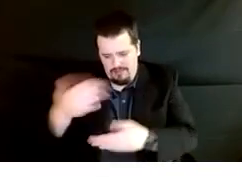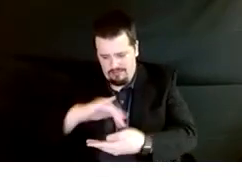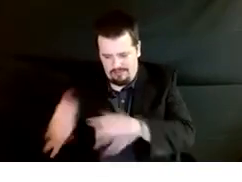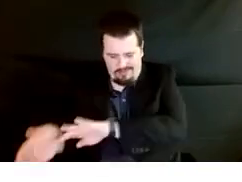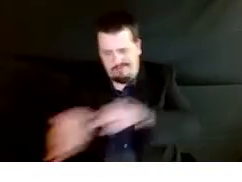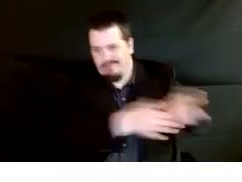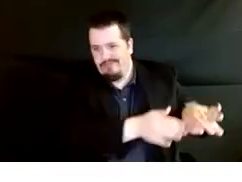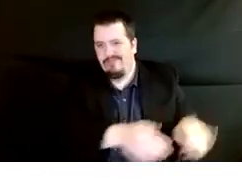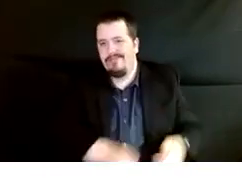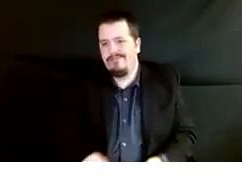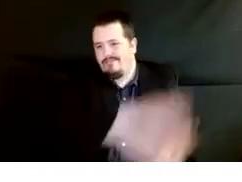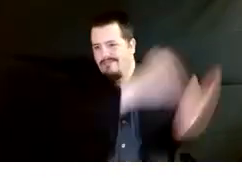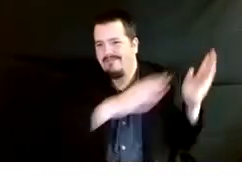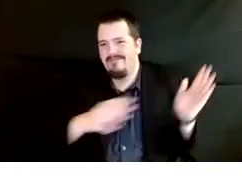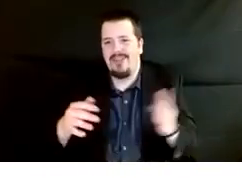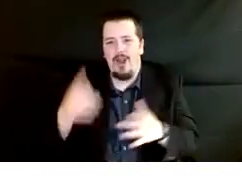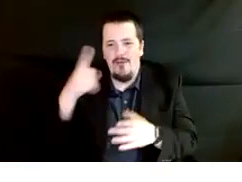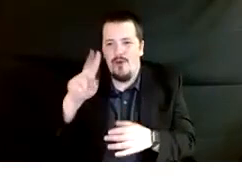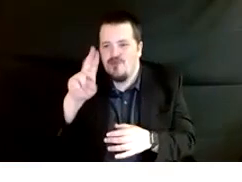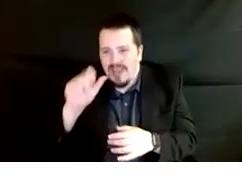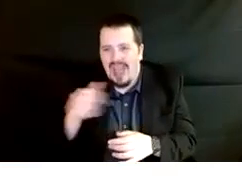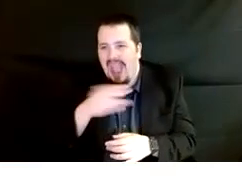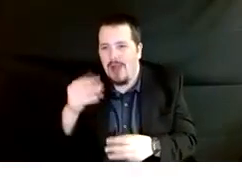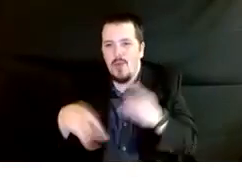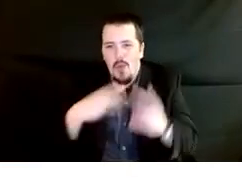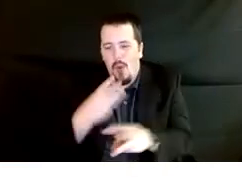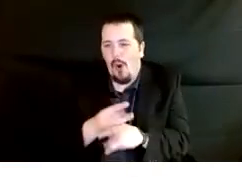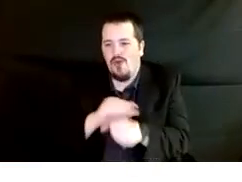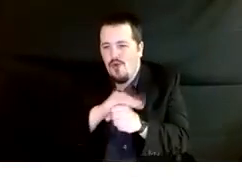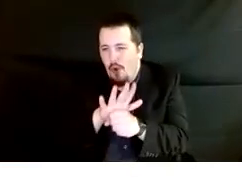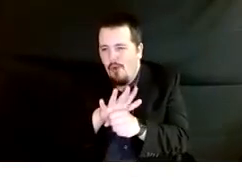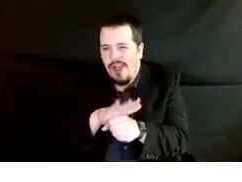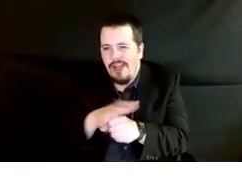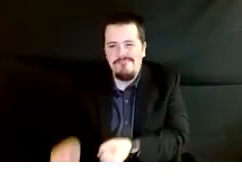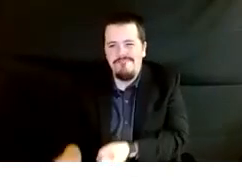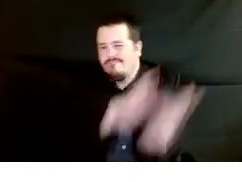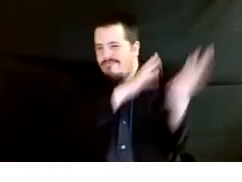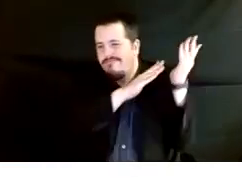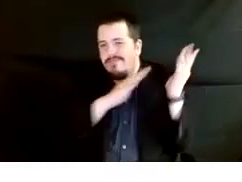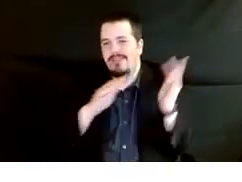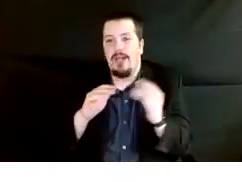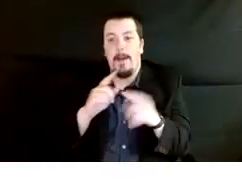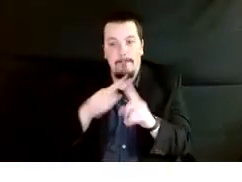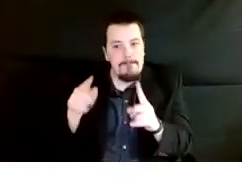the United States and the world uh ...as we move post COVID, keep in mind that all of the issues